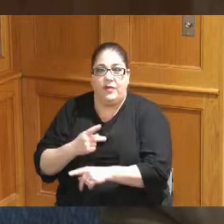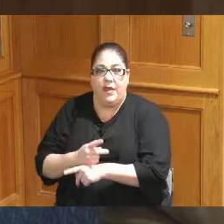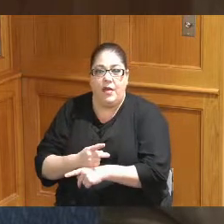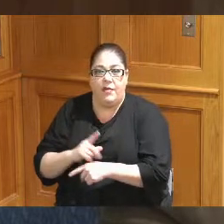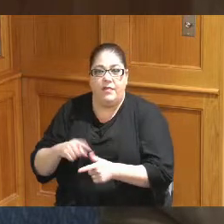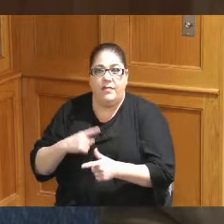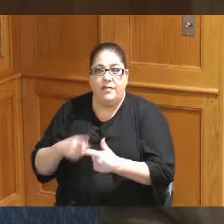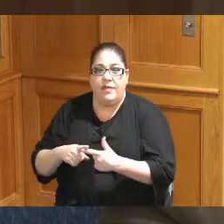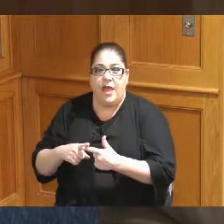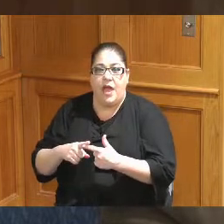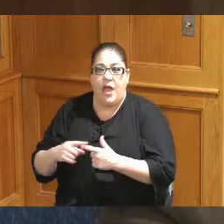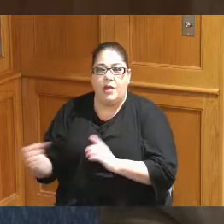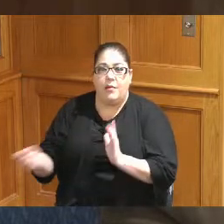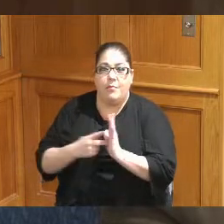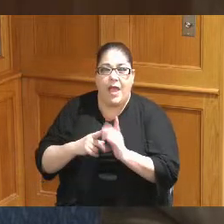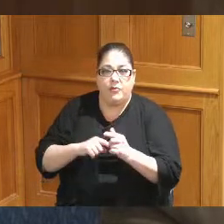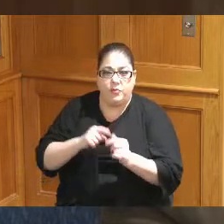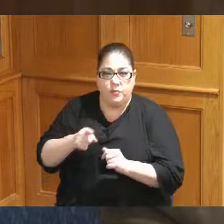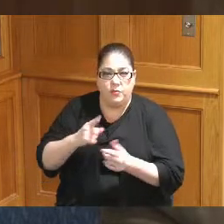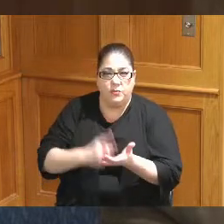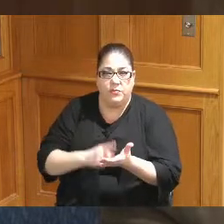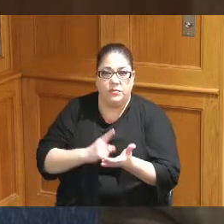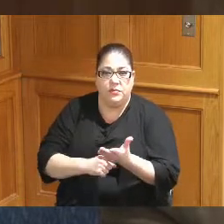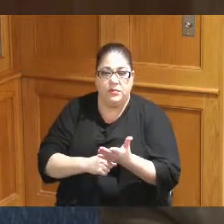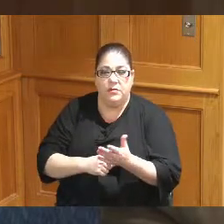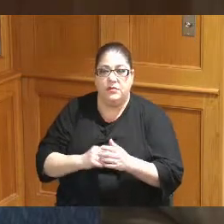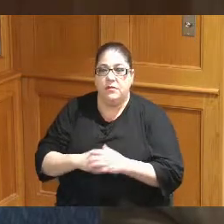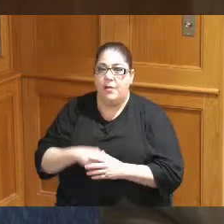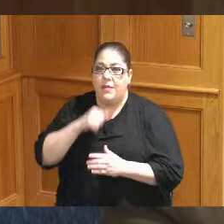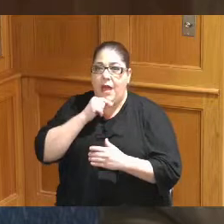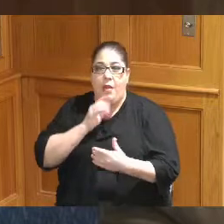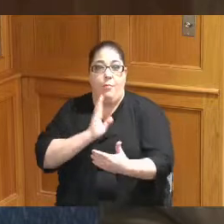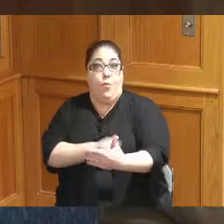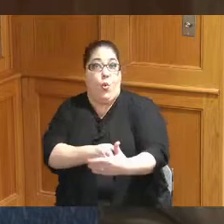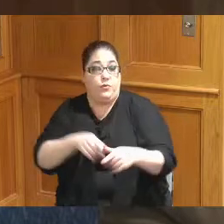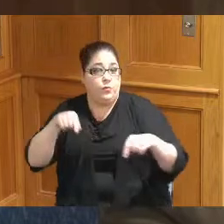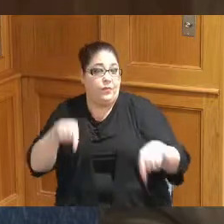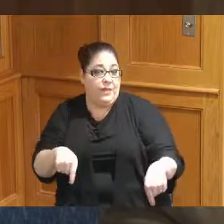Circle back with you because again you know I'm not opposed to this necessarily I mean generally